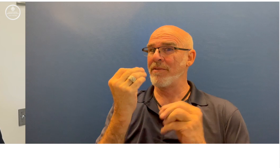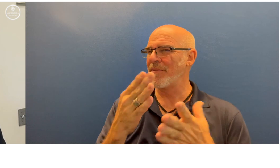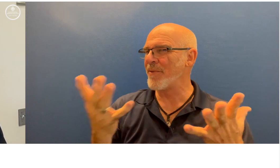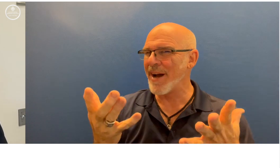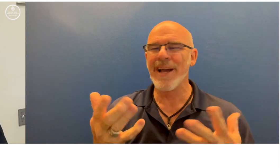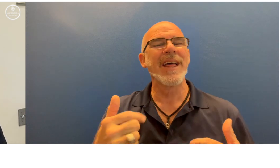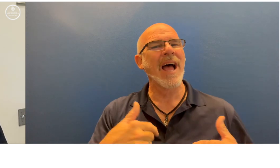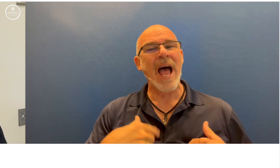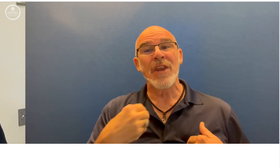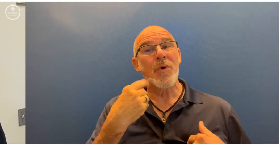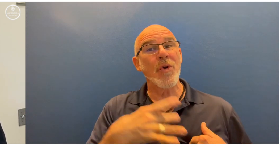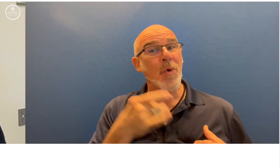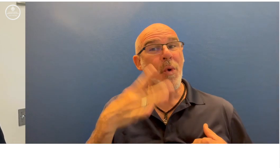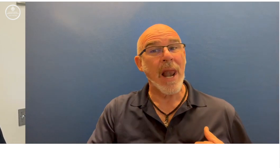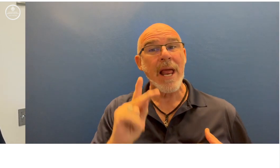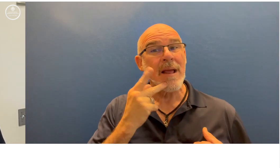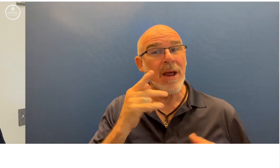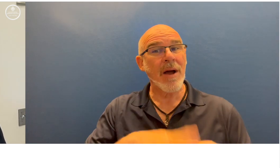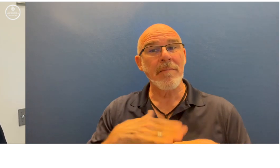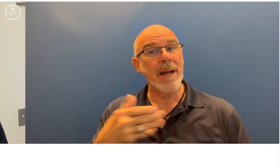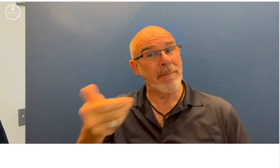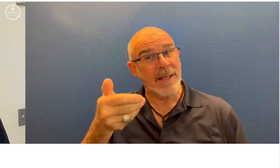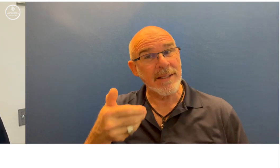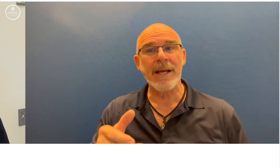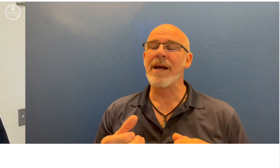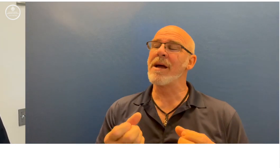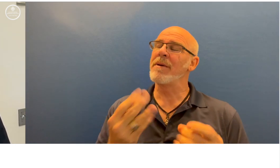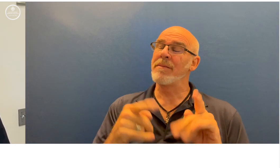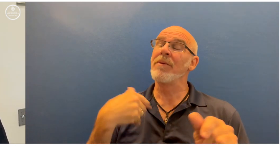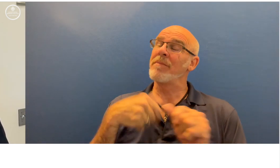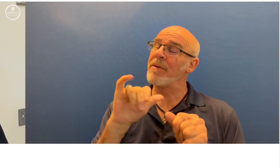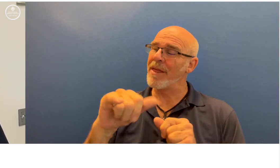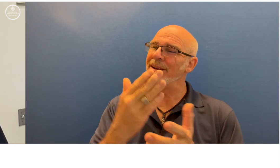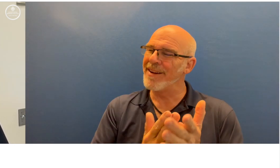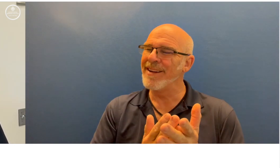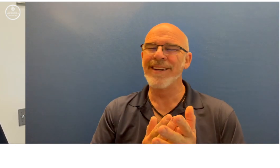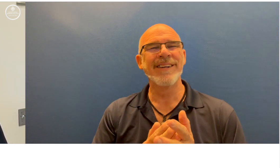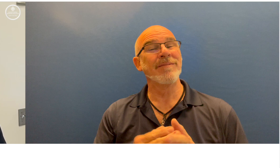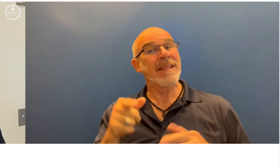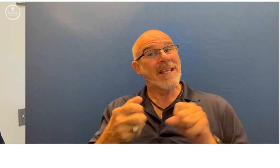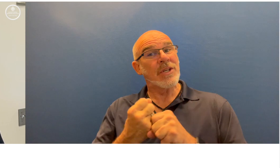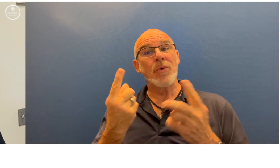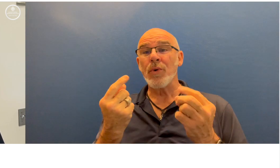a fact that I don't like pineapple on pizza. People really remember that one. But this year we are gonna engage